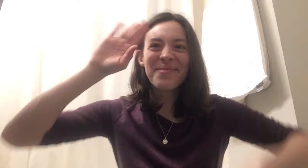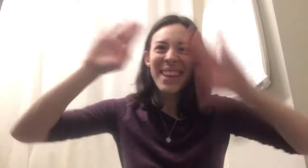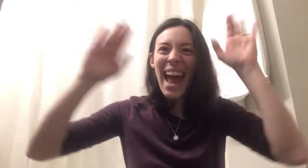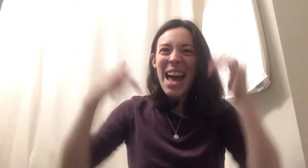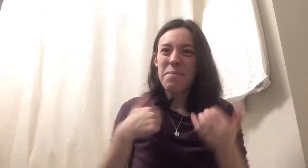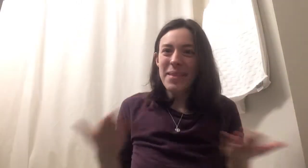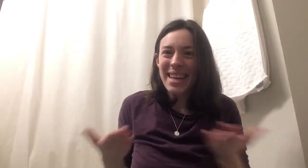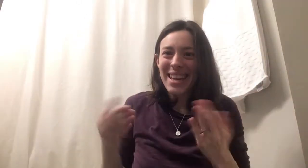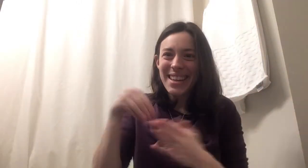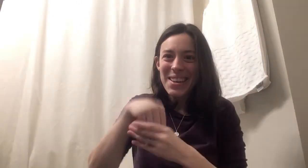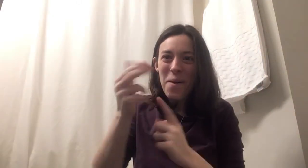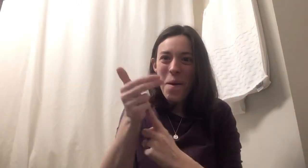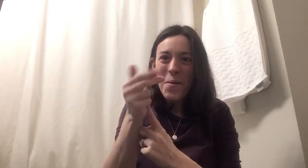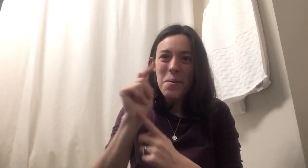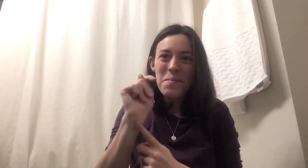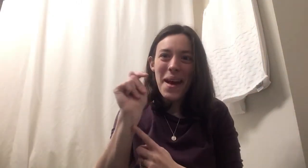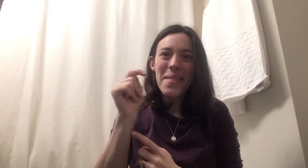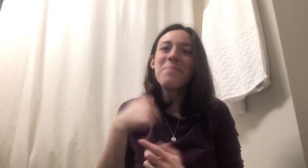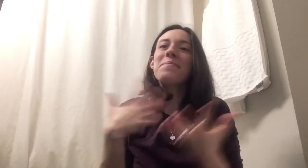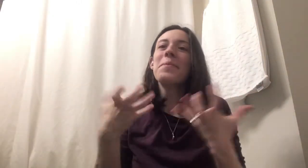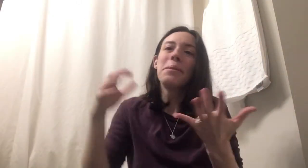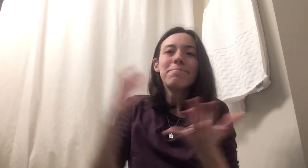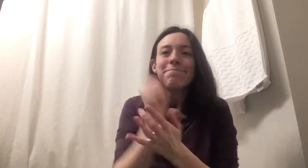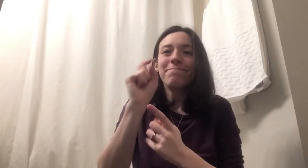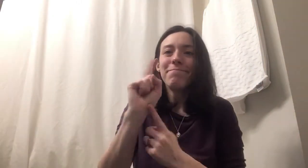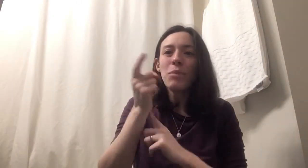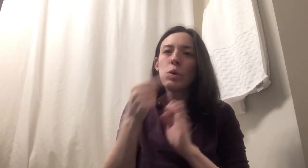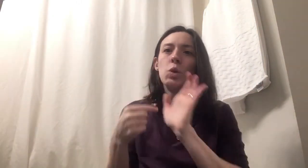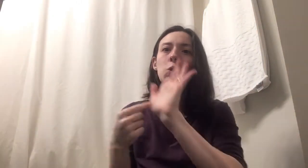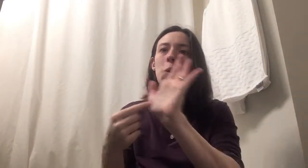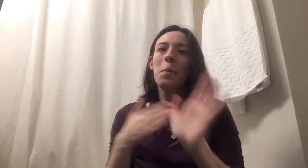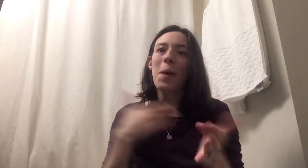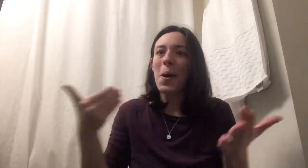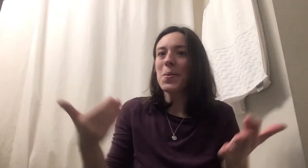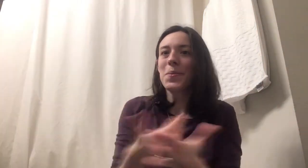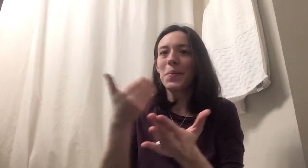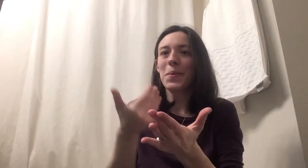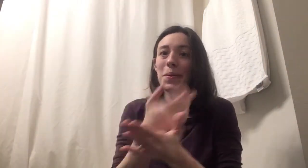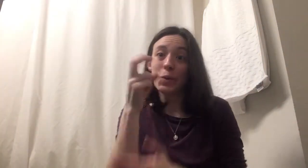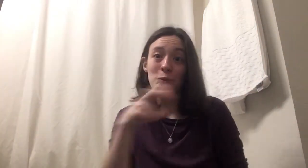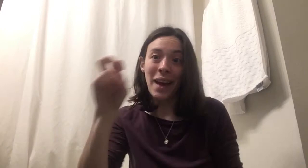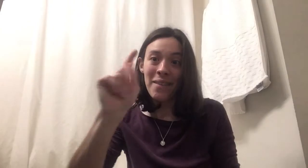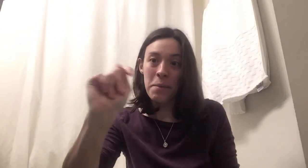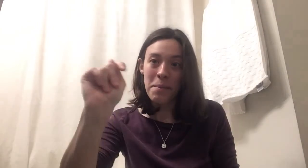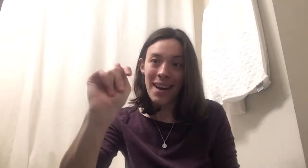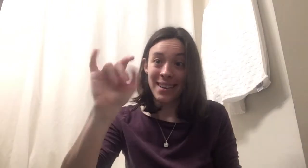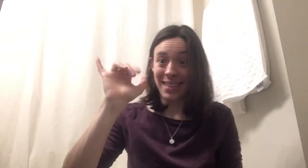Hey! I'm here in our hotel bathroom And wanted to take a moment to show you my new travel potty.